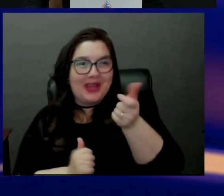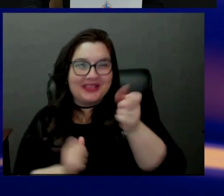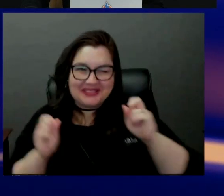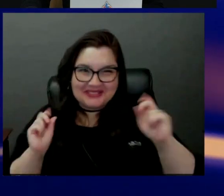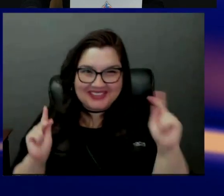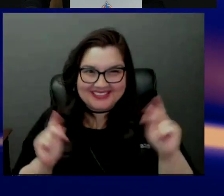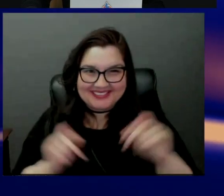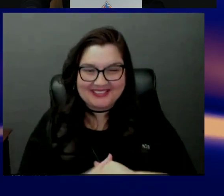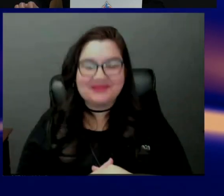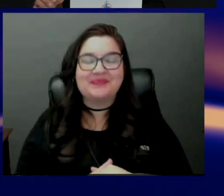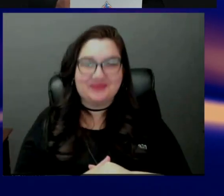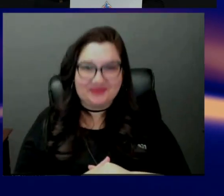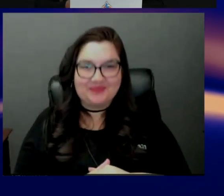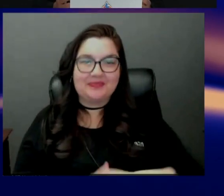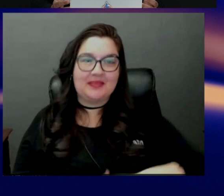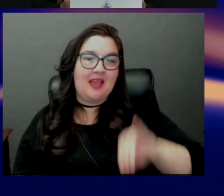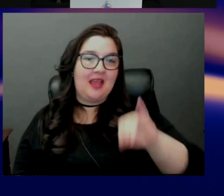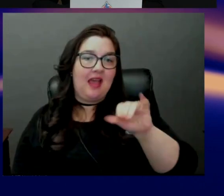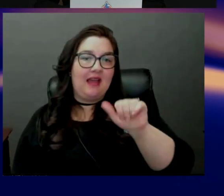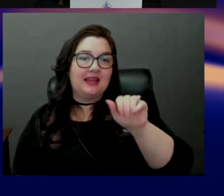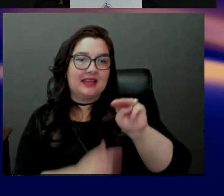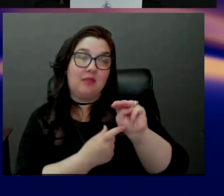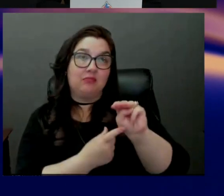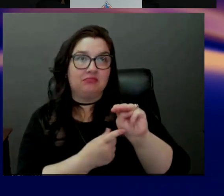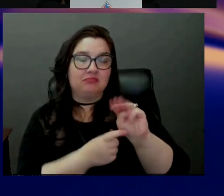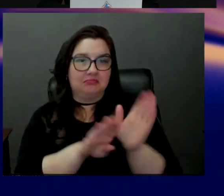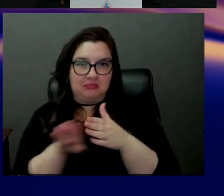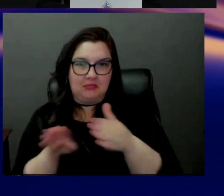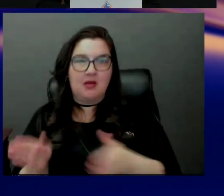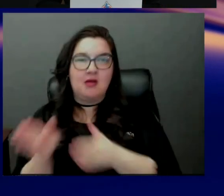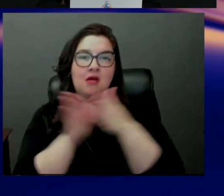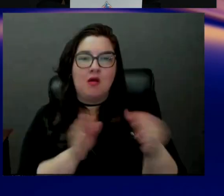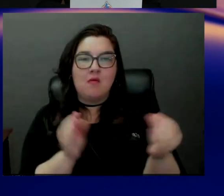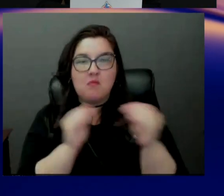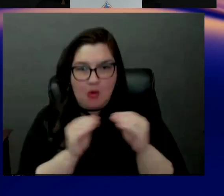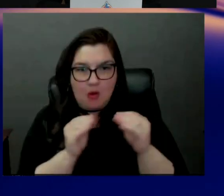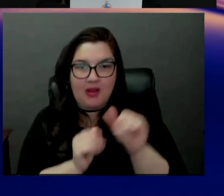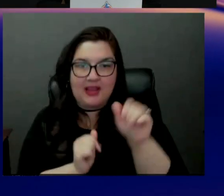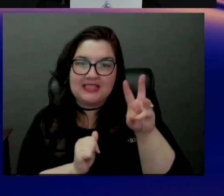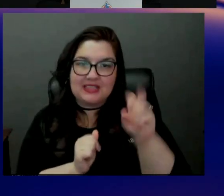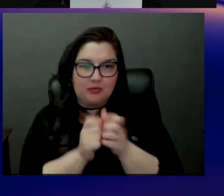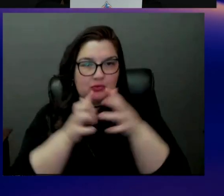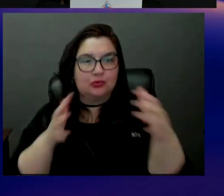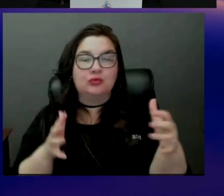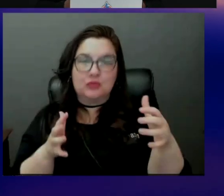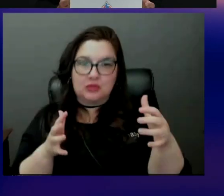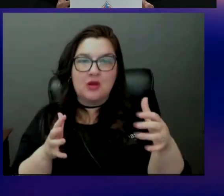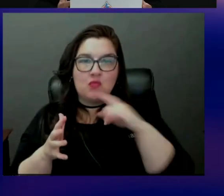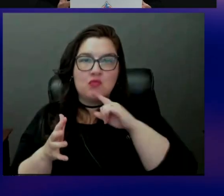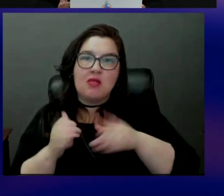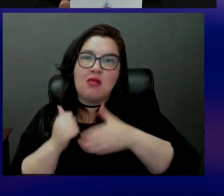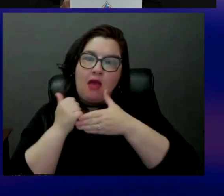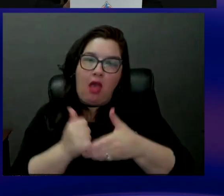Within IAM or beyond IAM, we have AWS config, really good for compliance and it helps you to evaluate your overall configuration